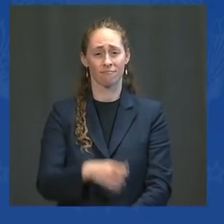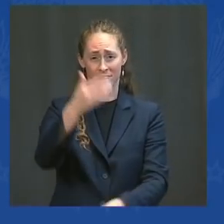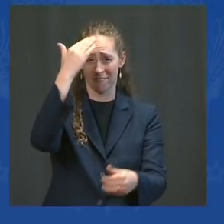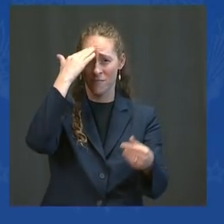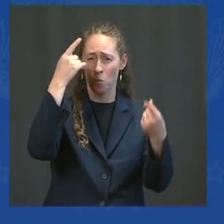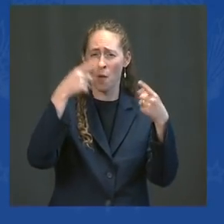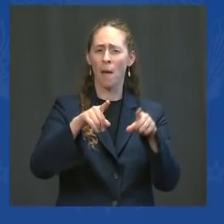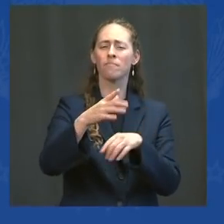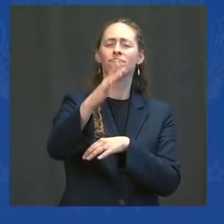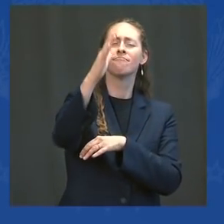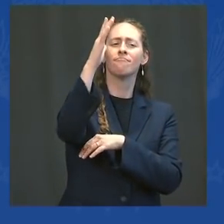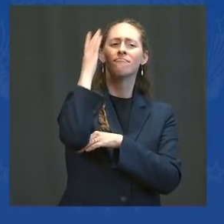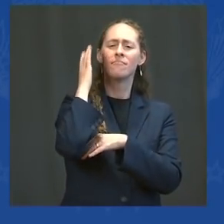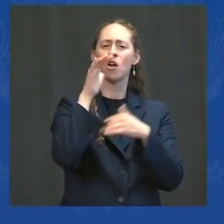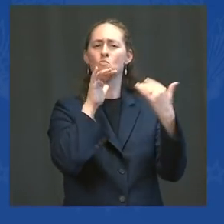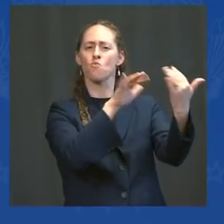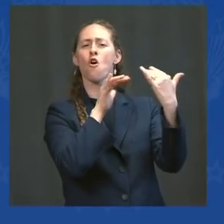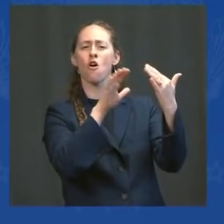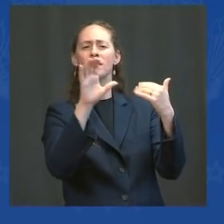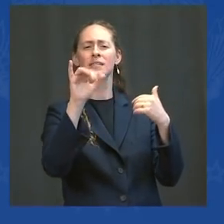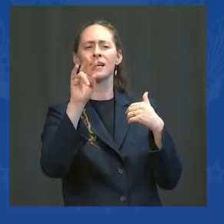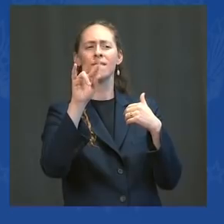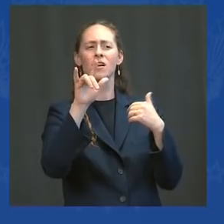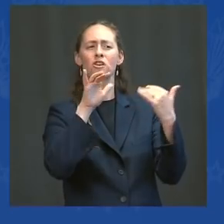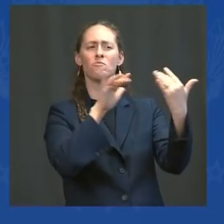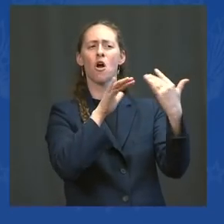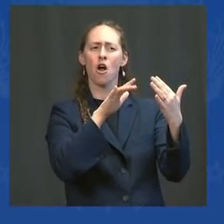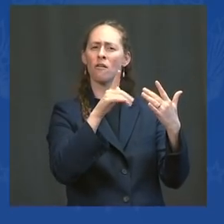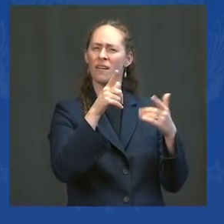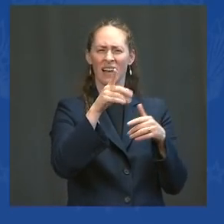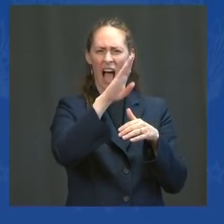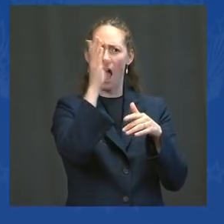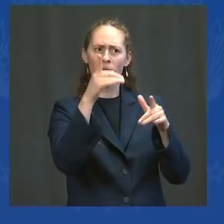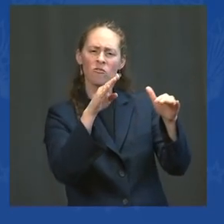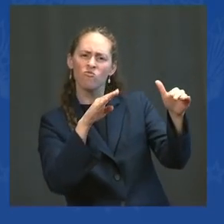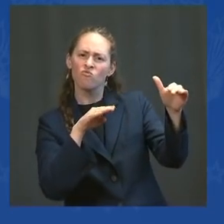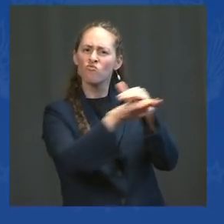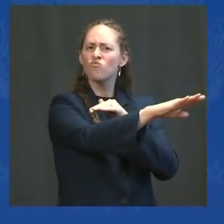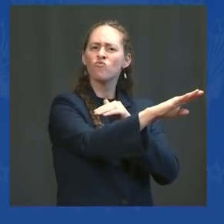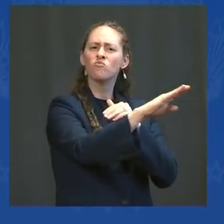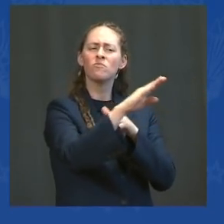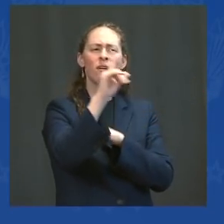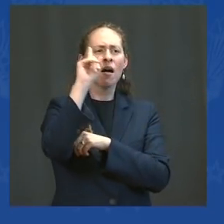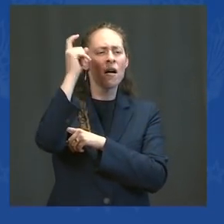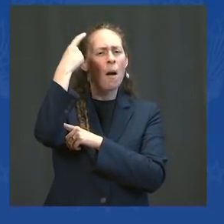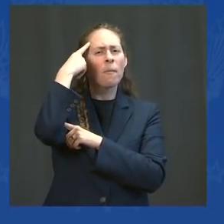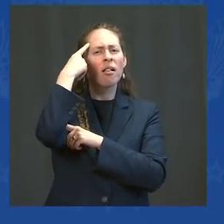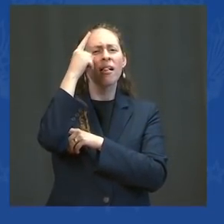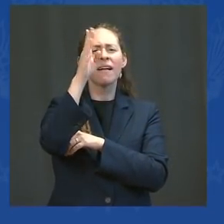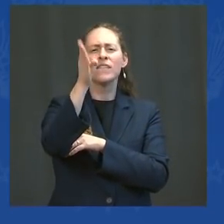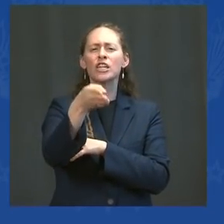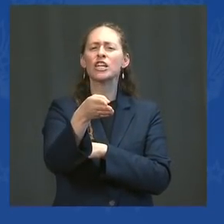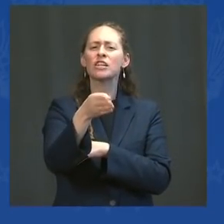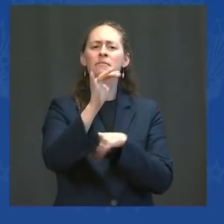breach the Capitol of the United States of America, the citadel of our democracy -- not even then.